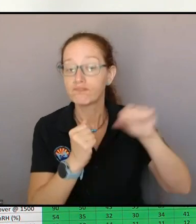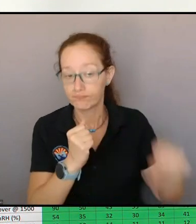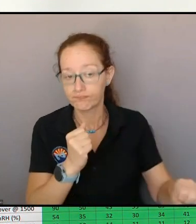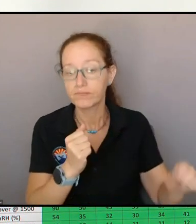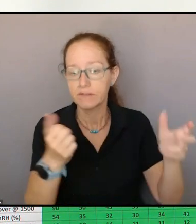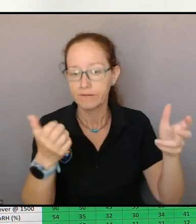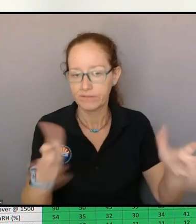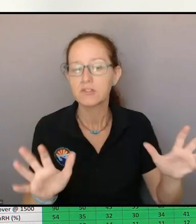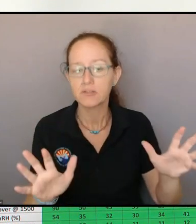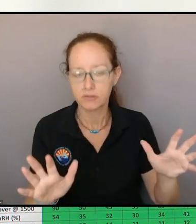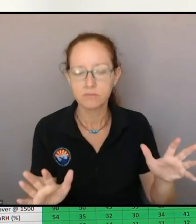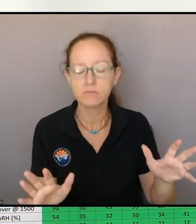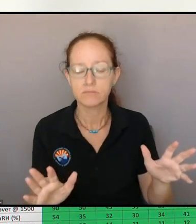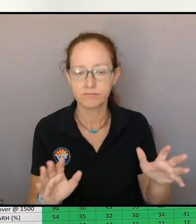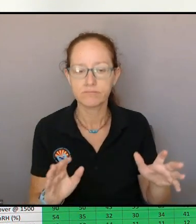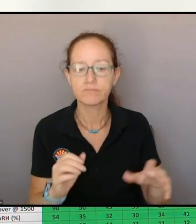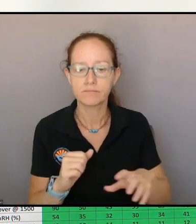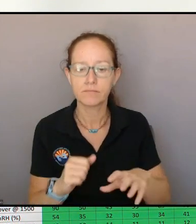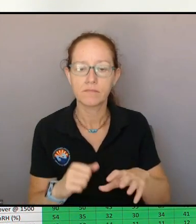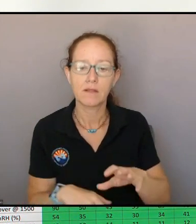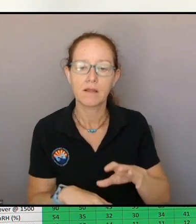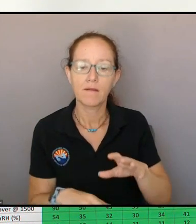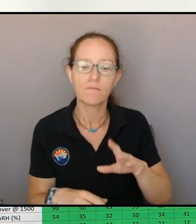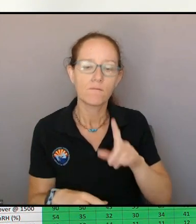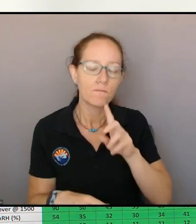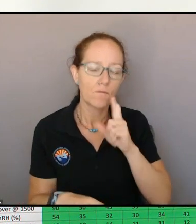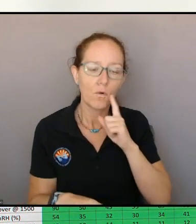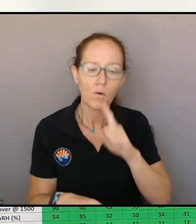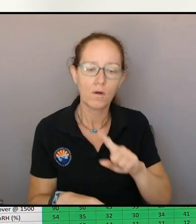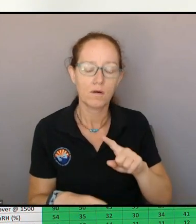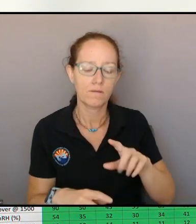is when that Flash Flood Watch will end And we are looking